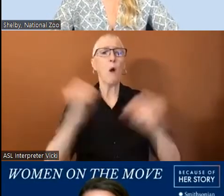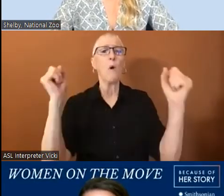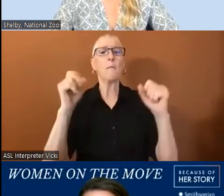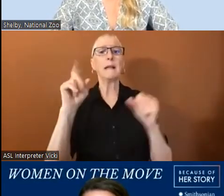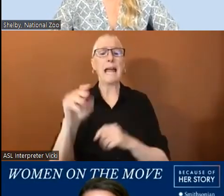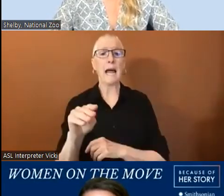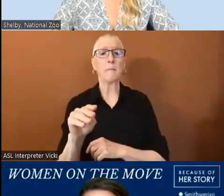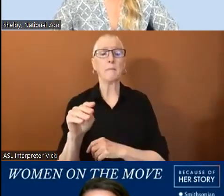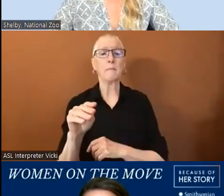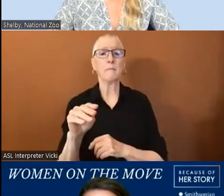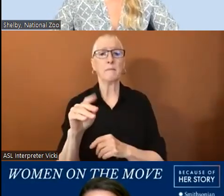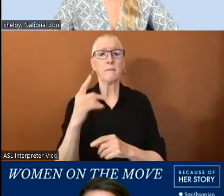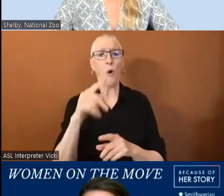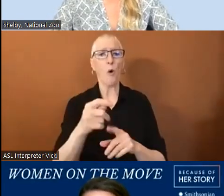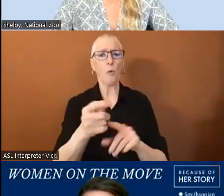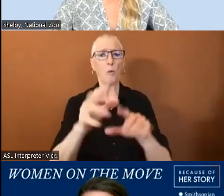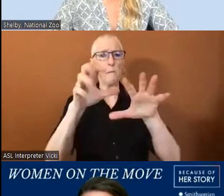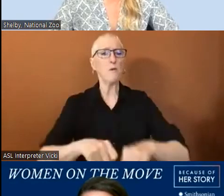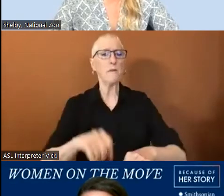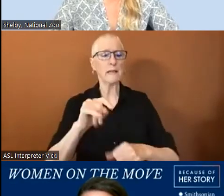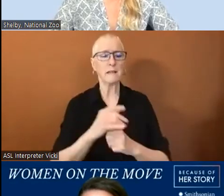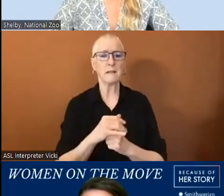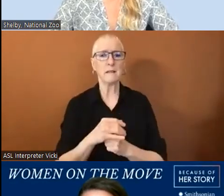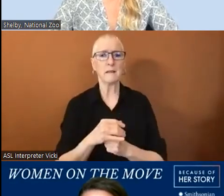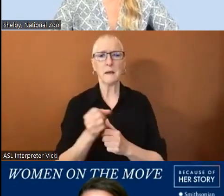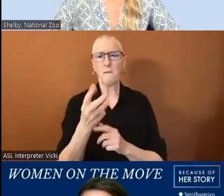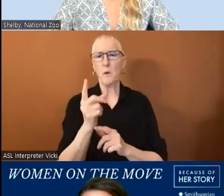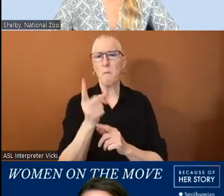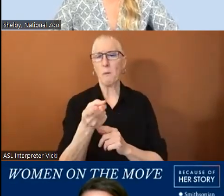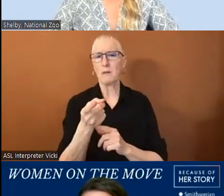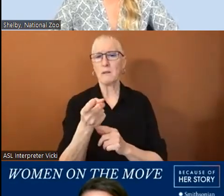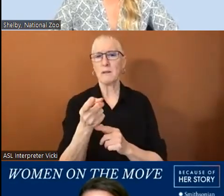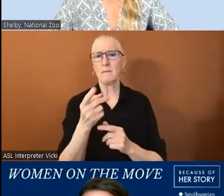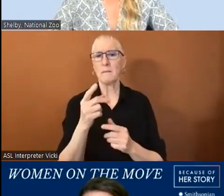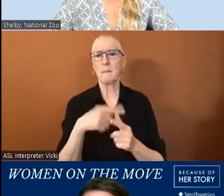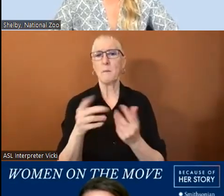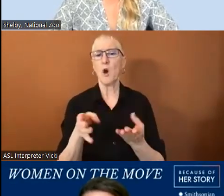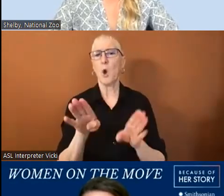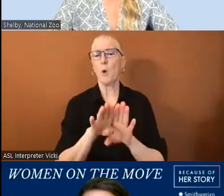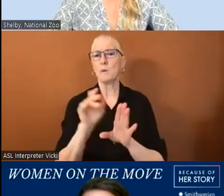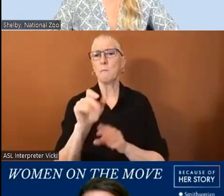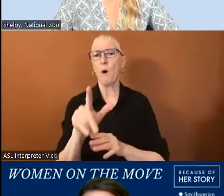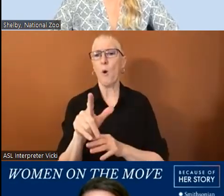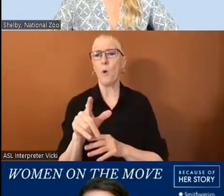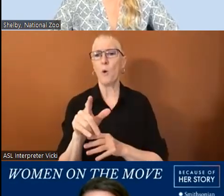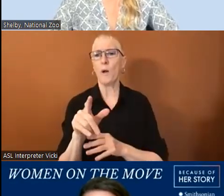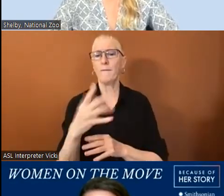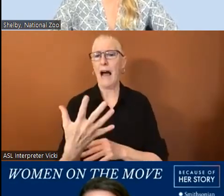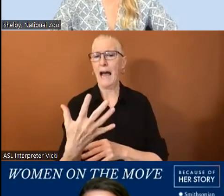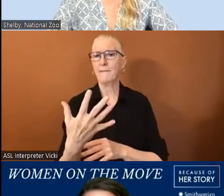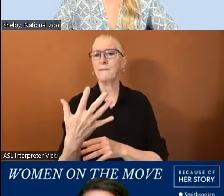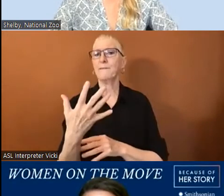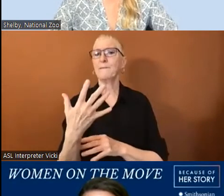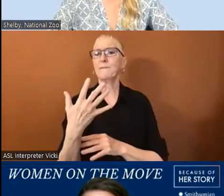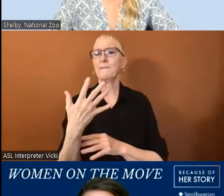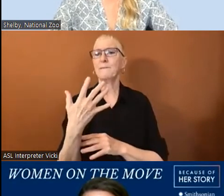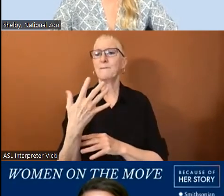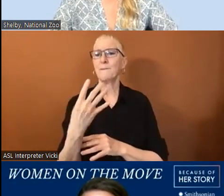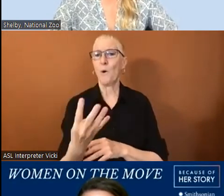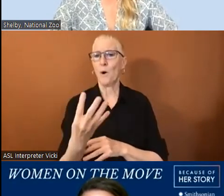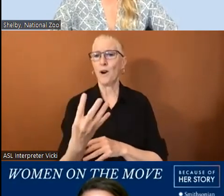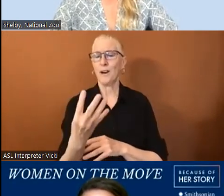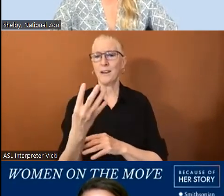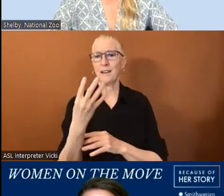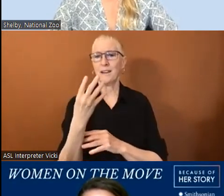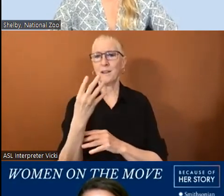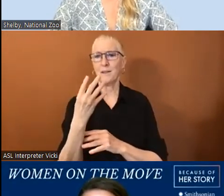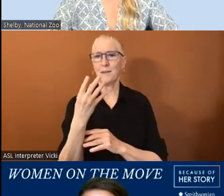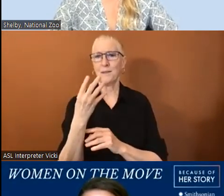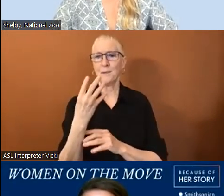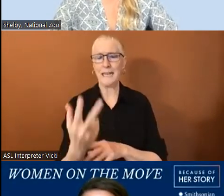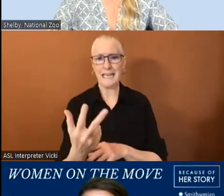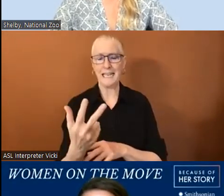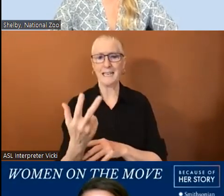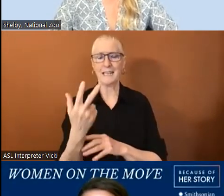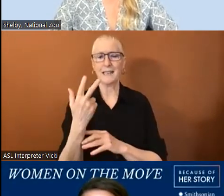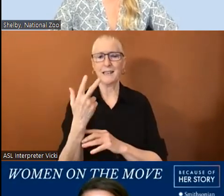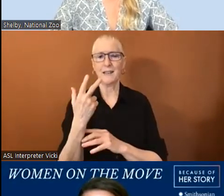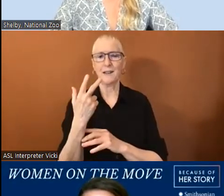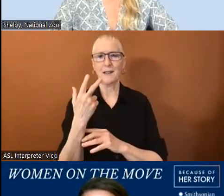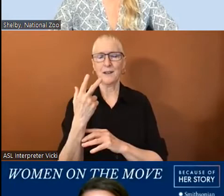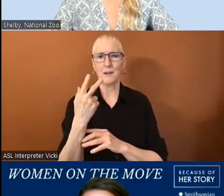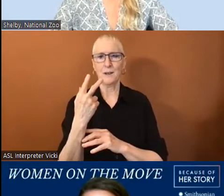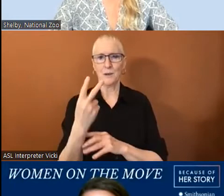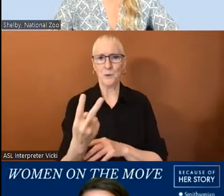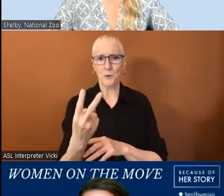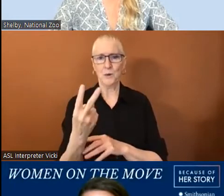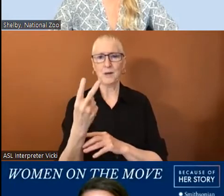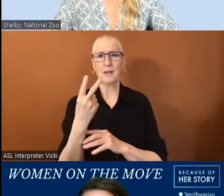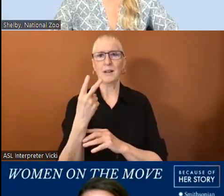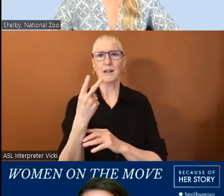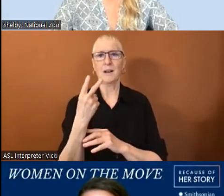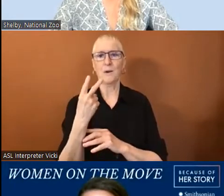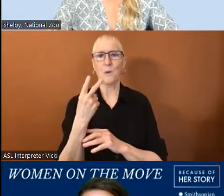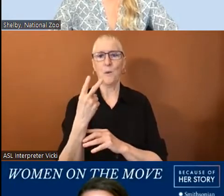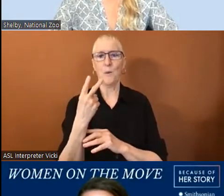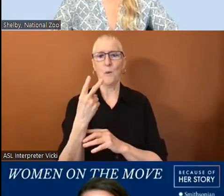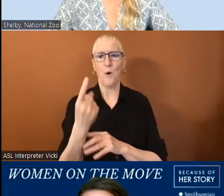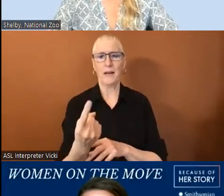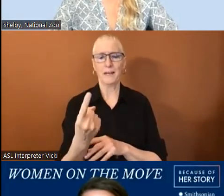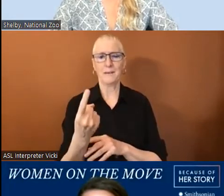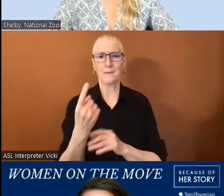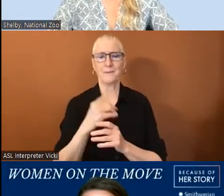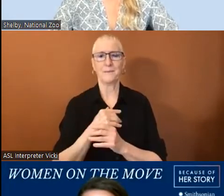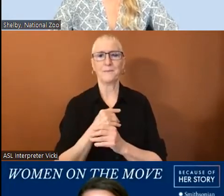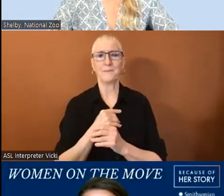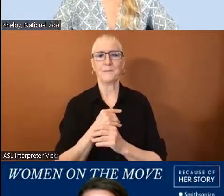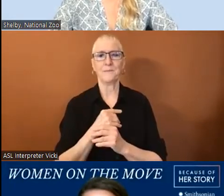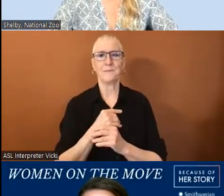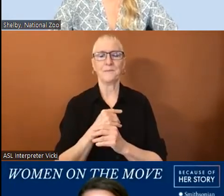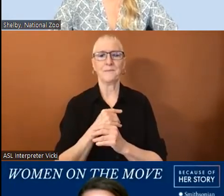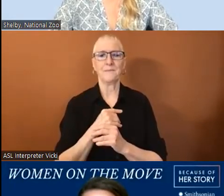give you a few more moments here and we'll close the poll in five, four, three, two, one. Let's see.